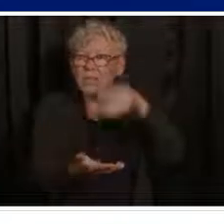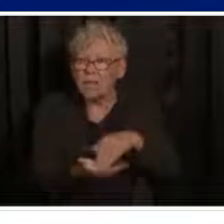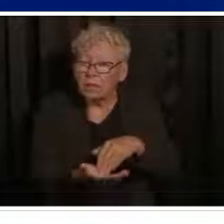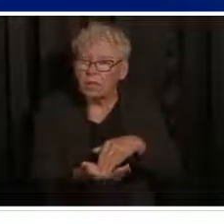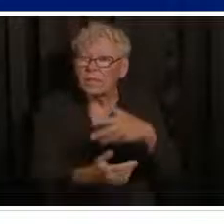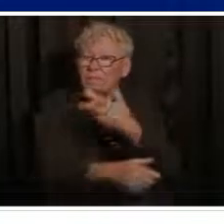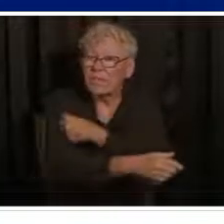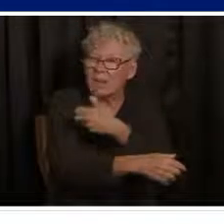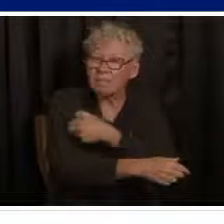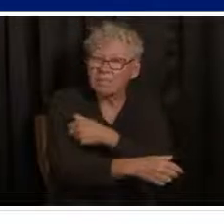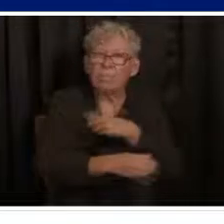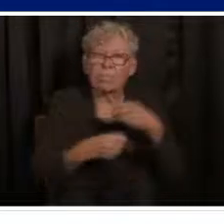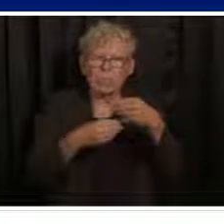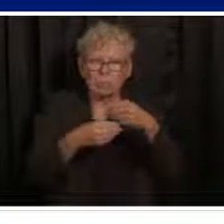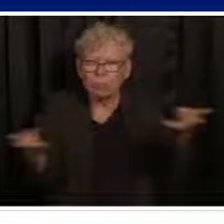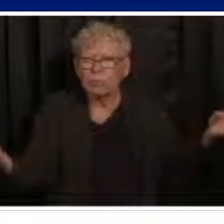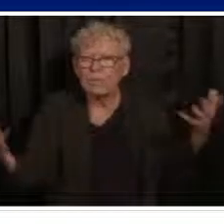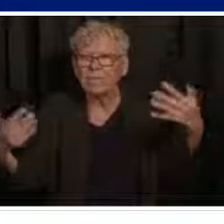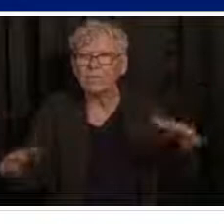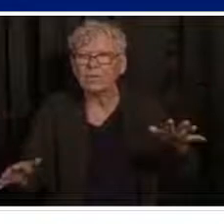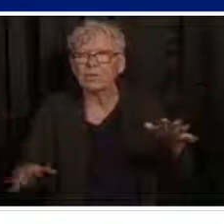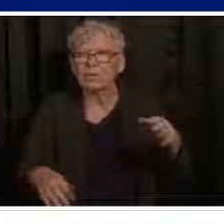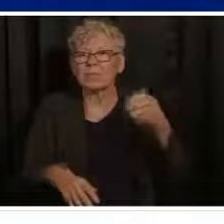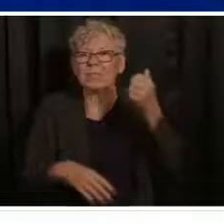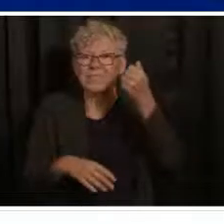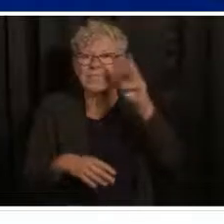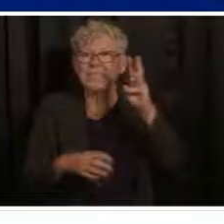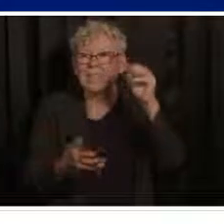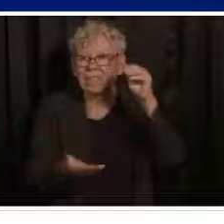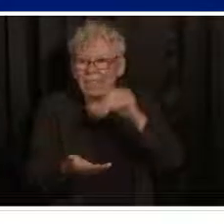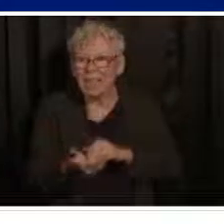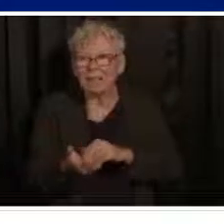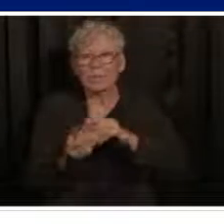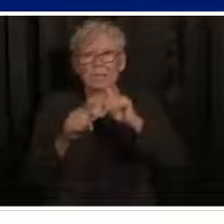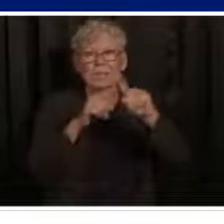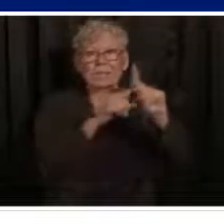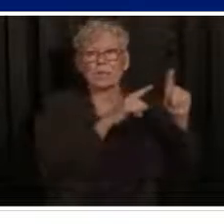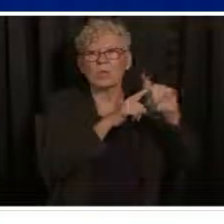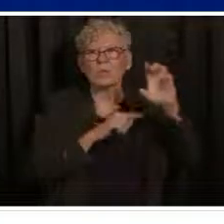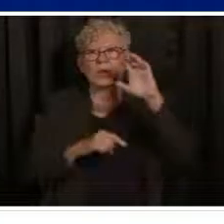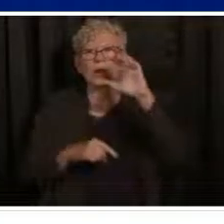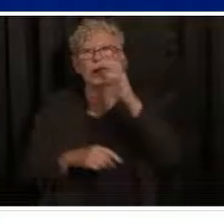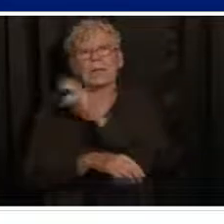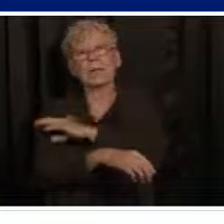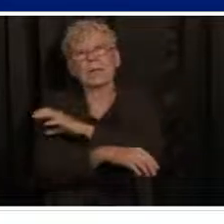than 16 thousand clinics hosted with community partners We are